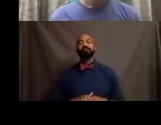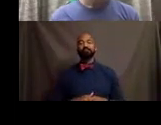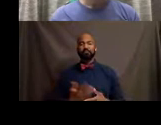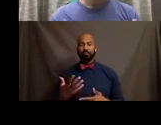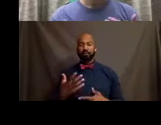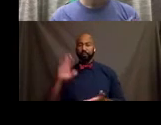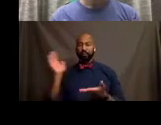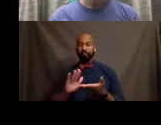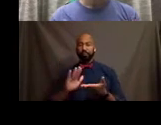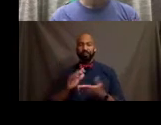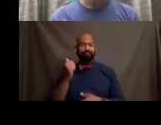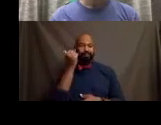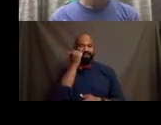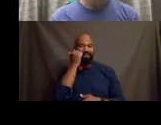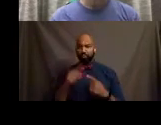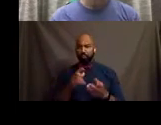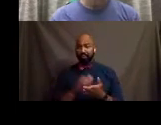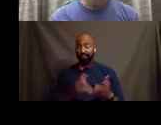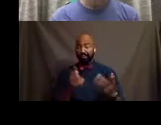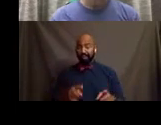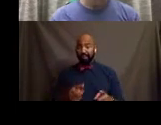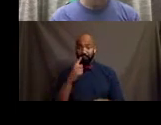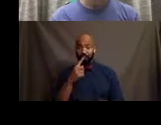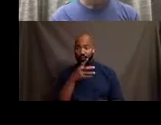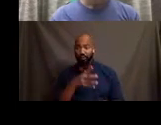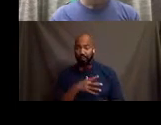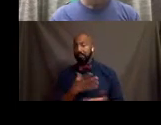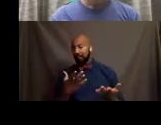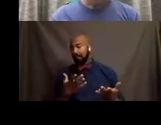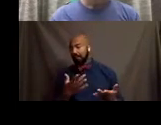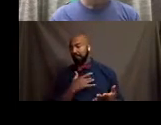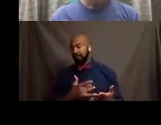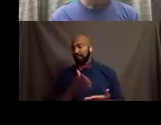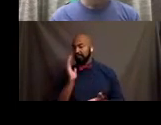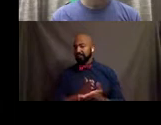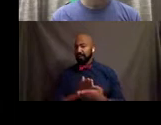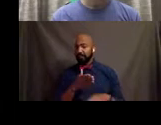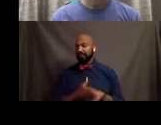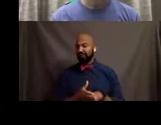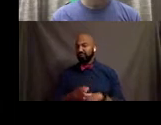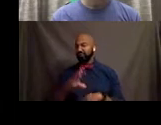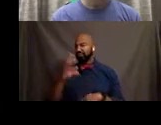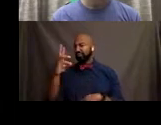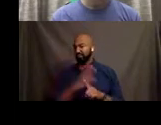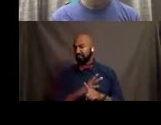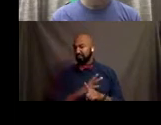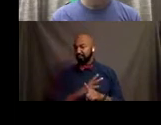I would caution people that that tends to stop after about six months of testosterone therapy